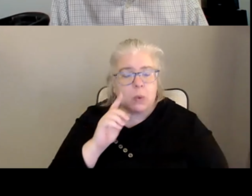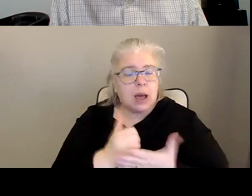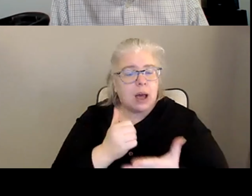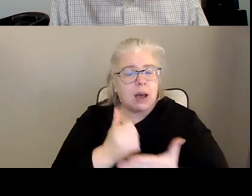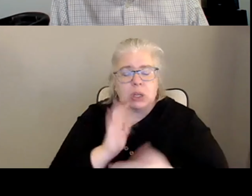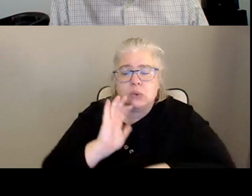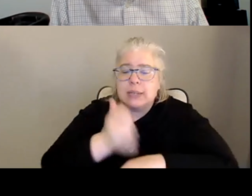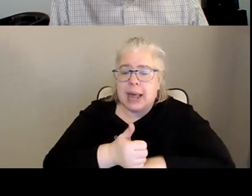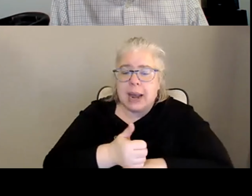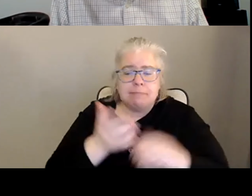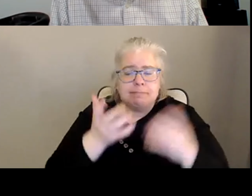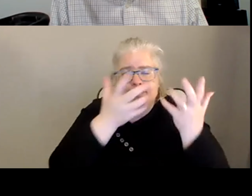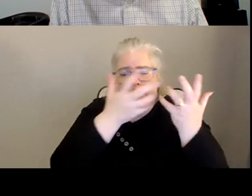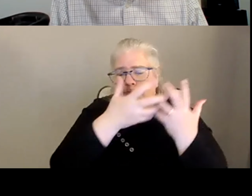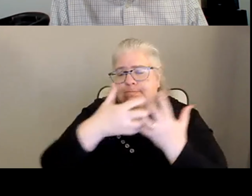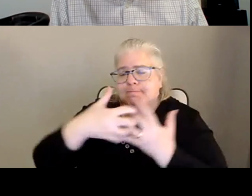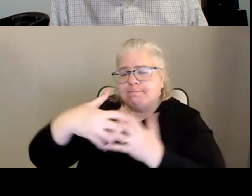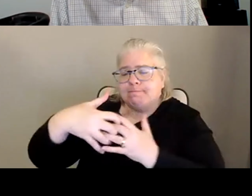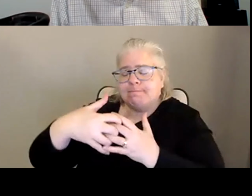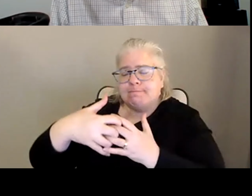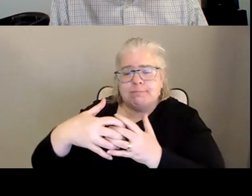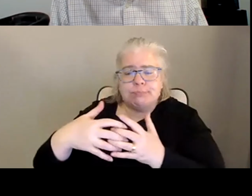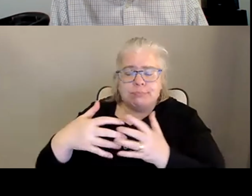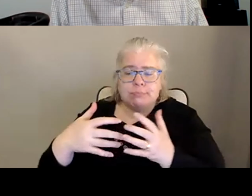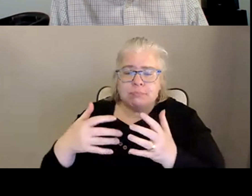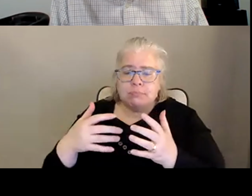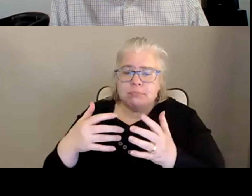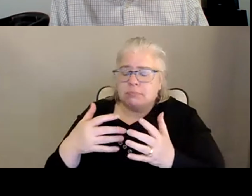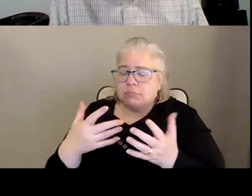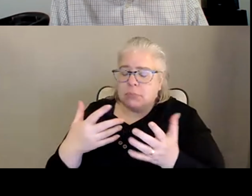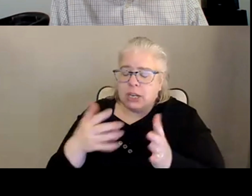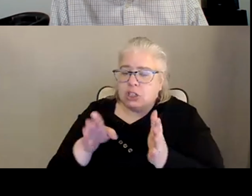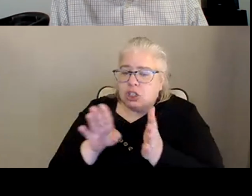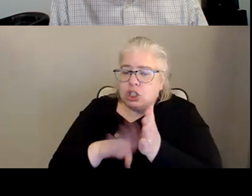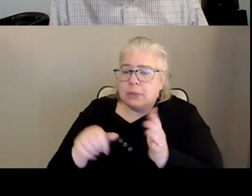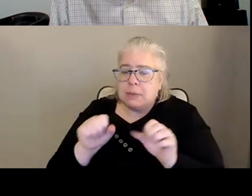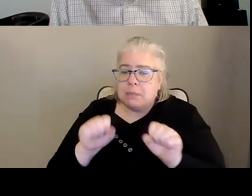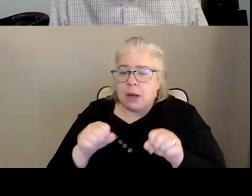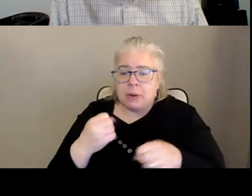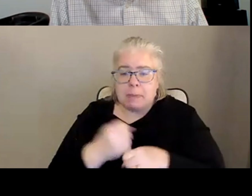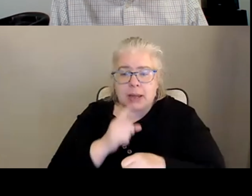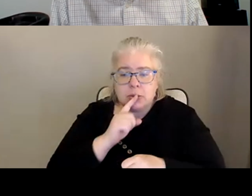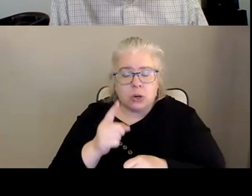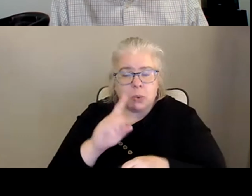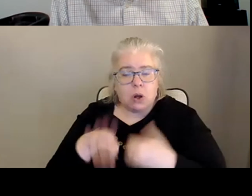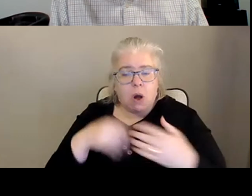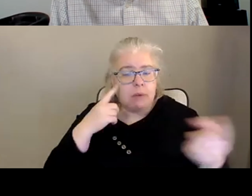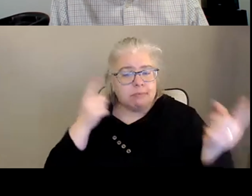to be the most cost-effective possible. And make sure that we're all on the same page in terms of expectations.